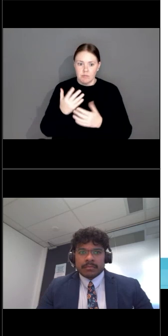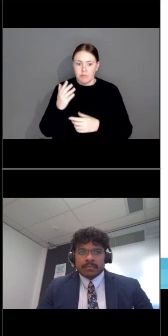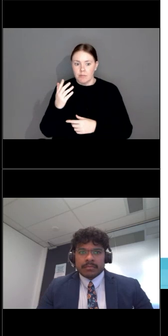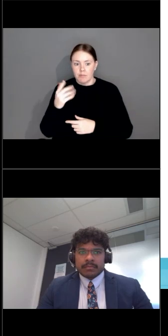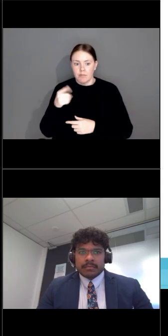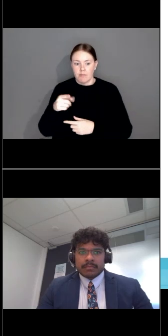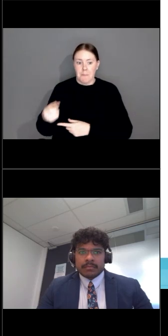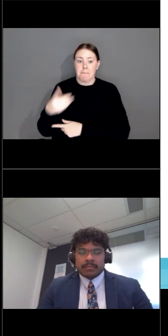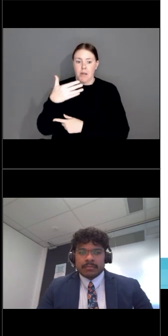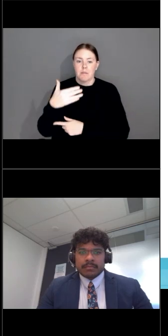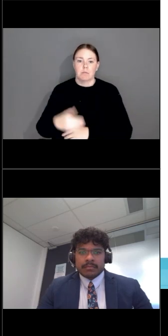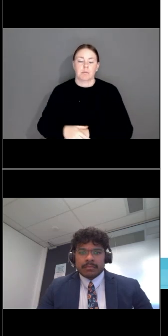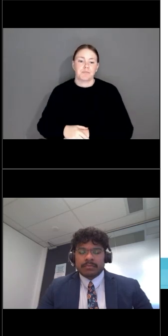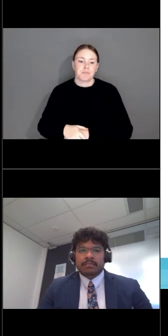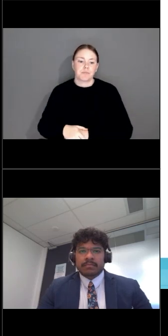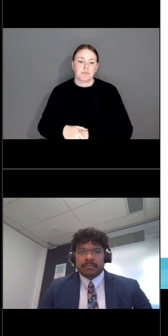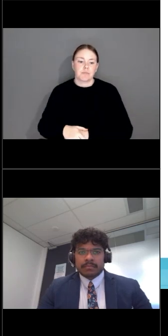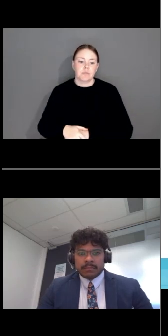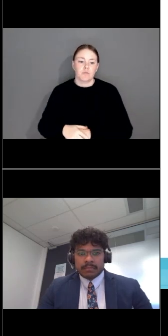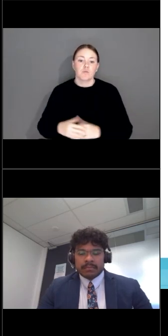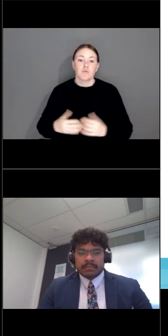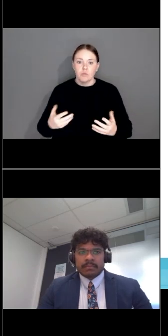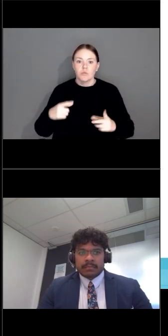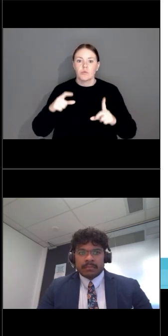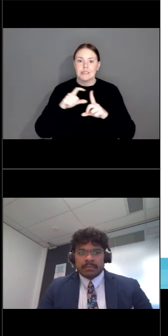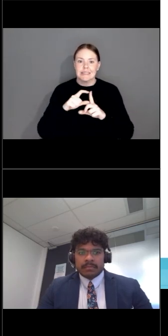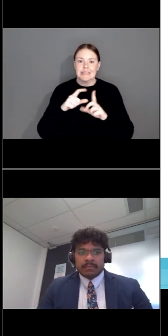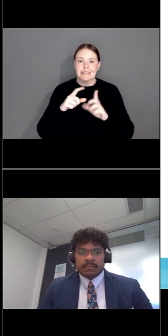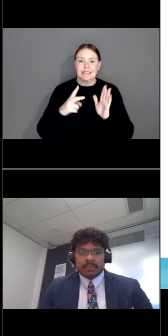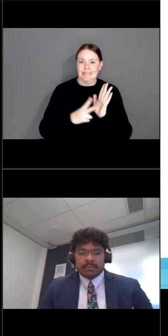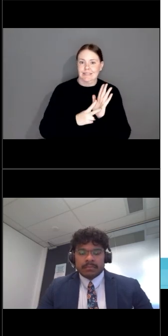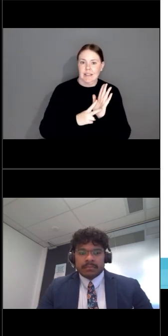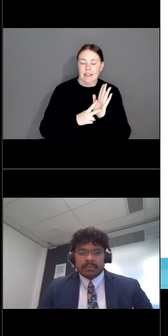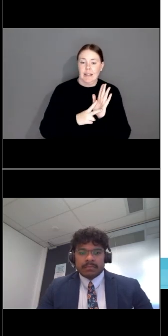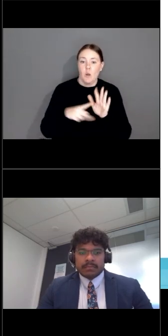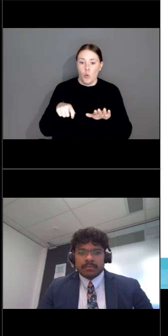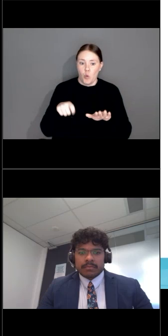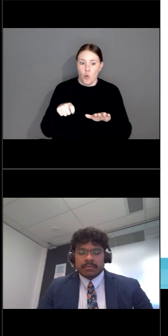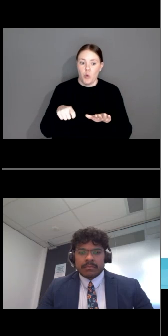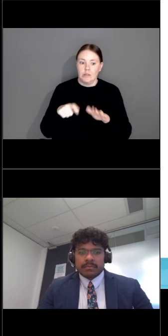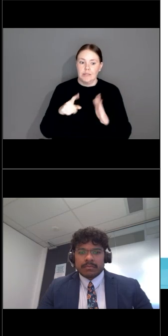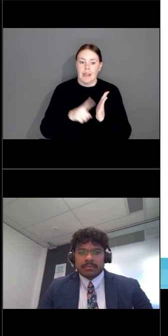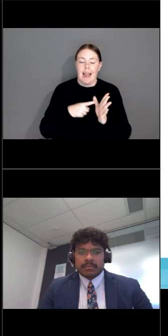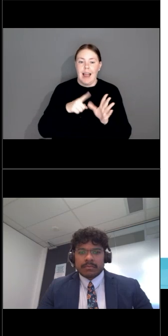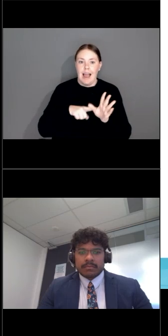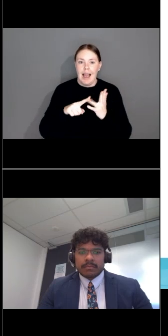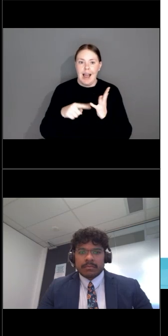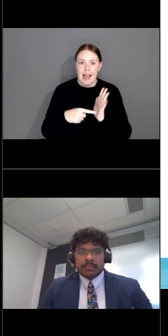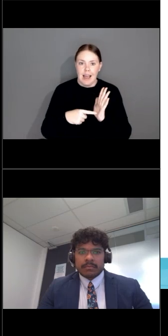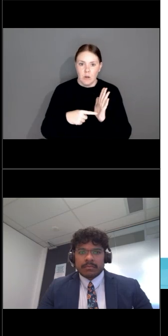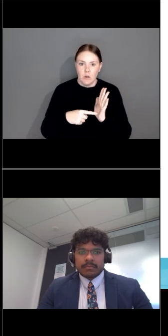put a DV court order later and I told them at the stage that Jack is actually only 17 so for